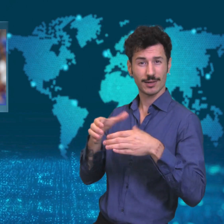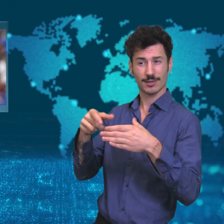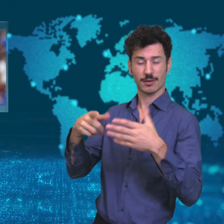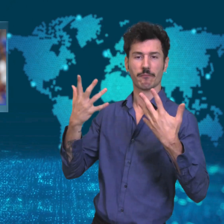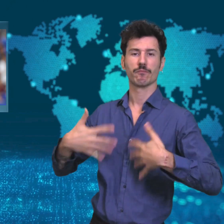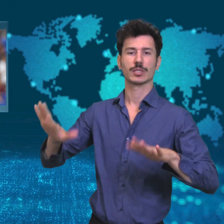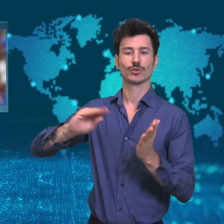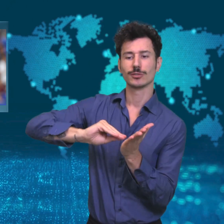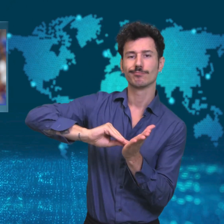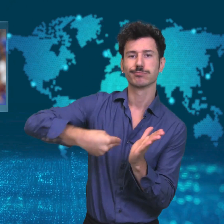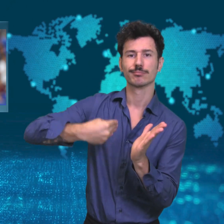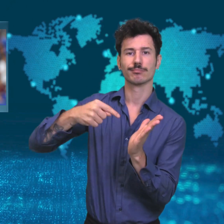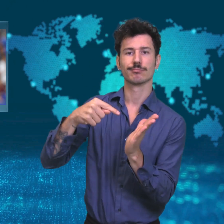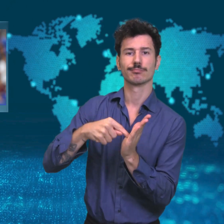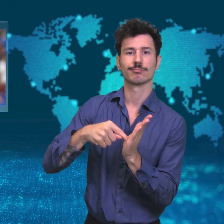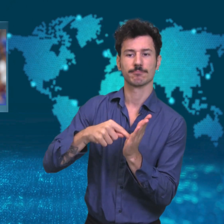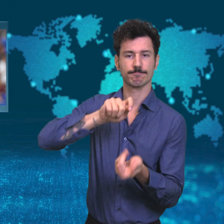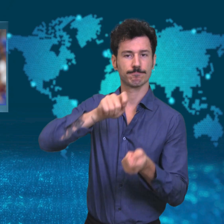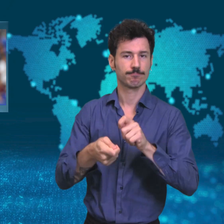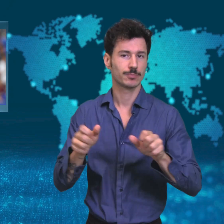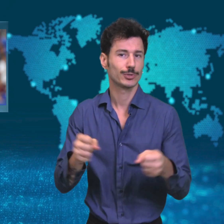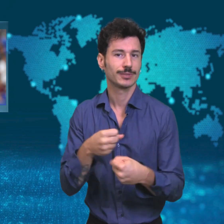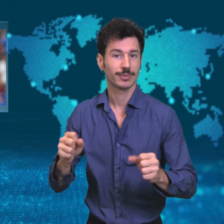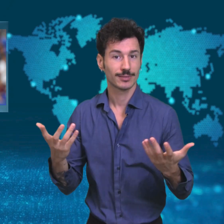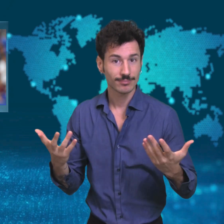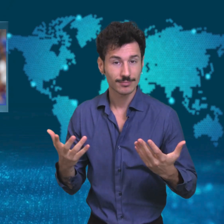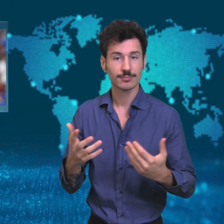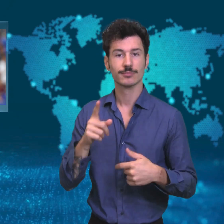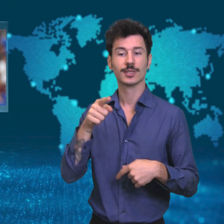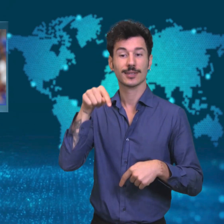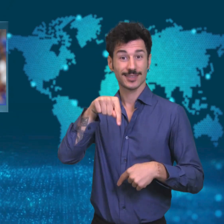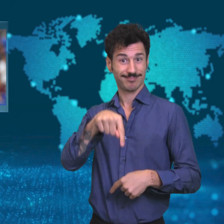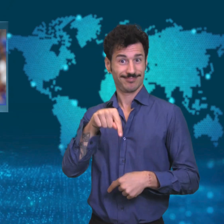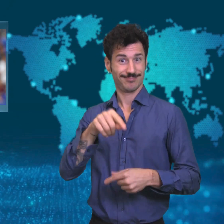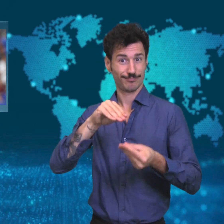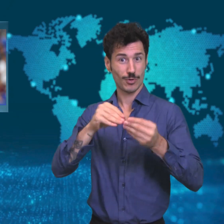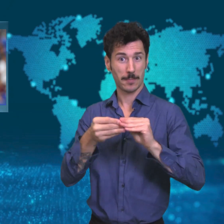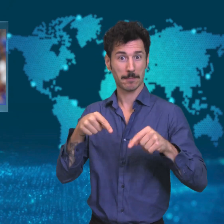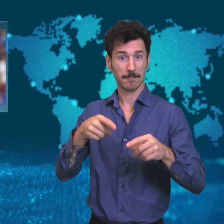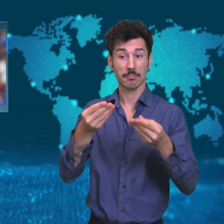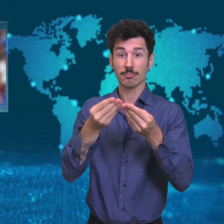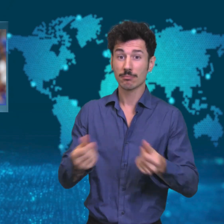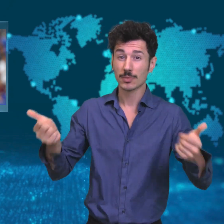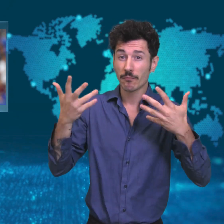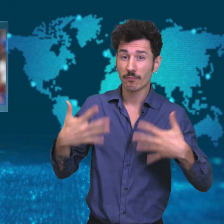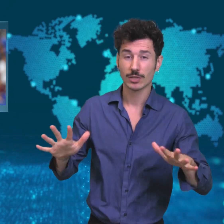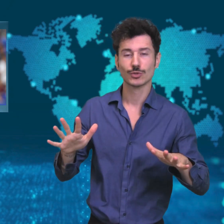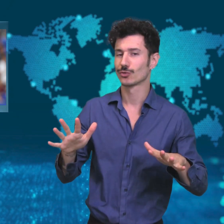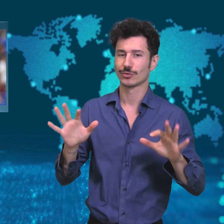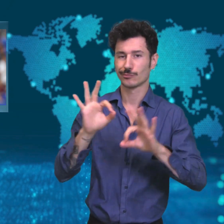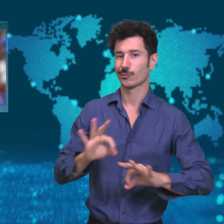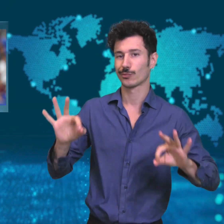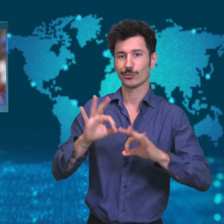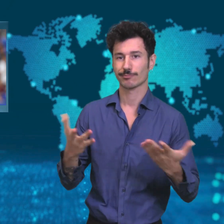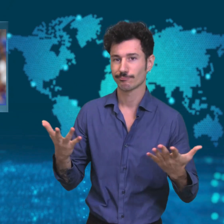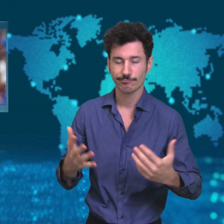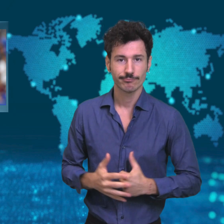different contractual arrangements. This disparity has not been resolved.